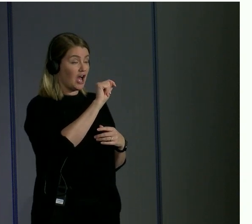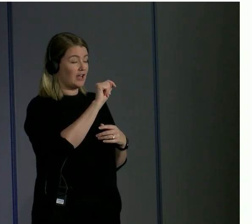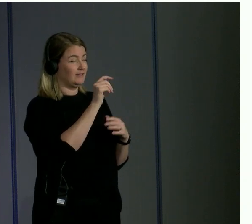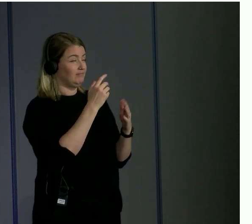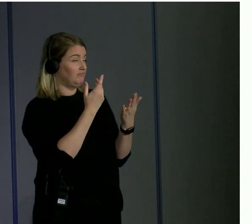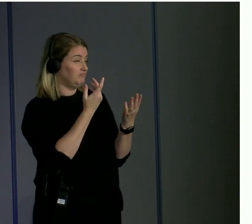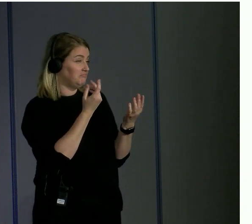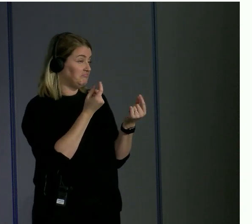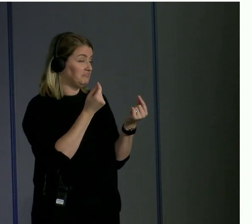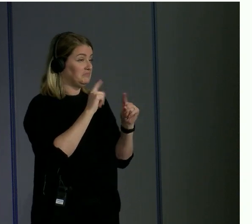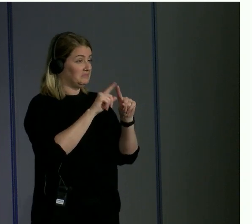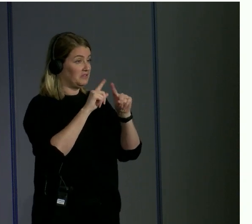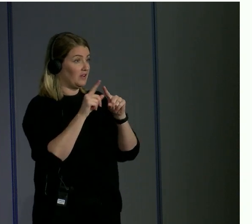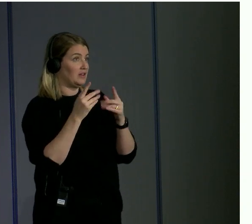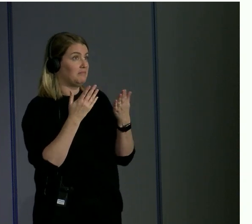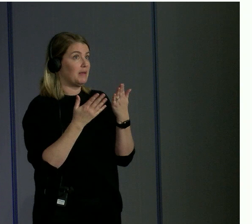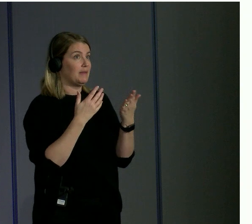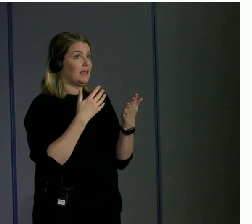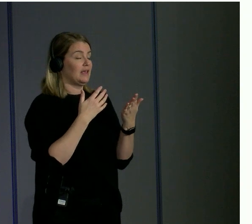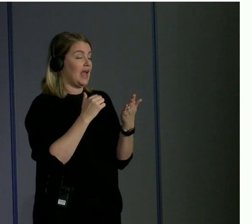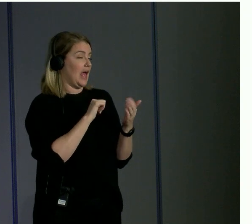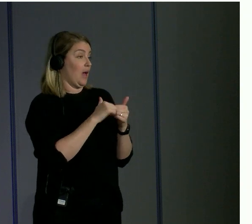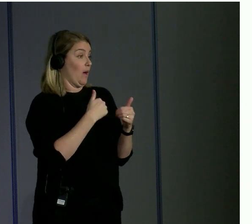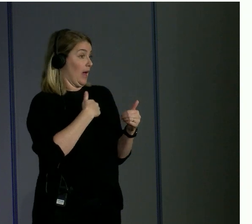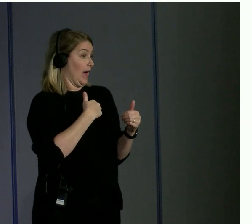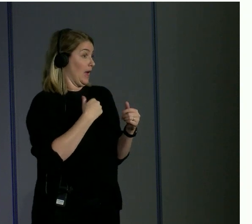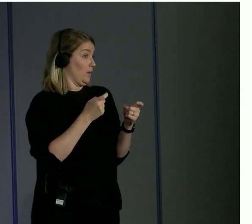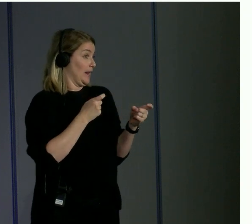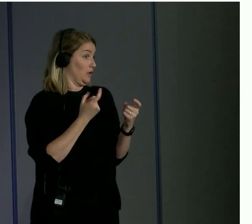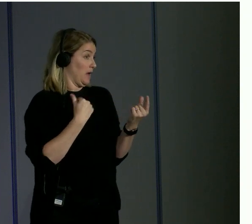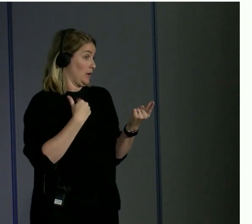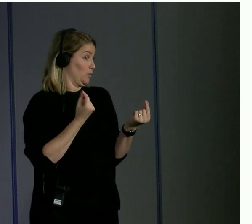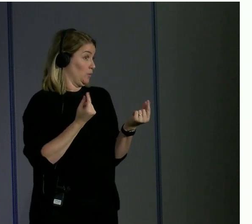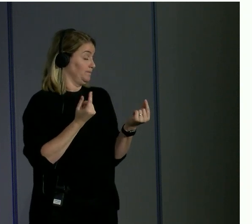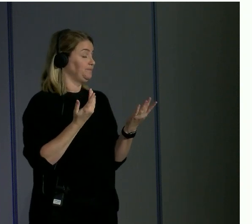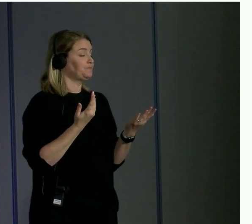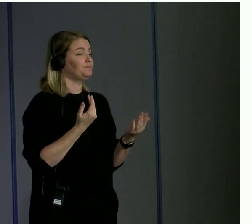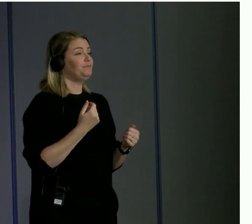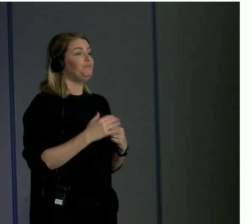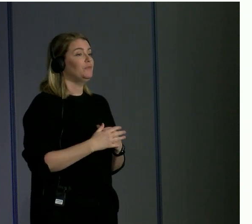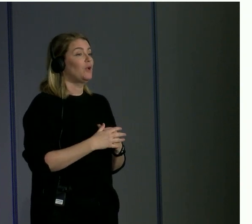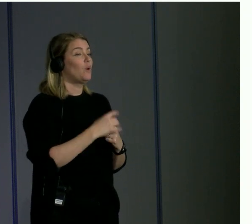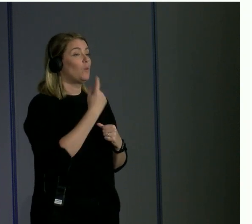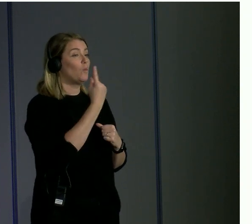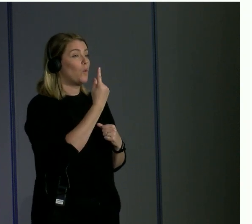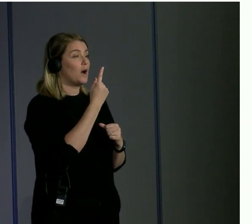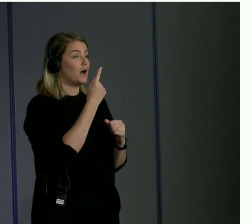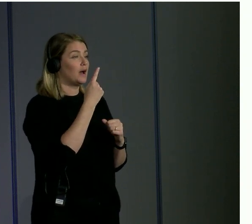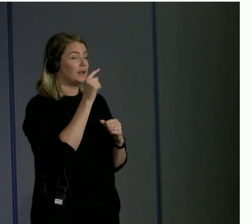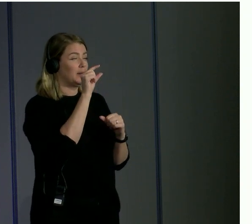different ways. I'll tell you how I would handle this. I would put in 1-point type, maybe white,